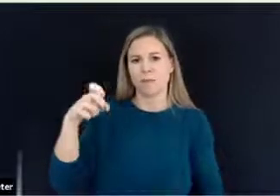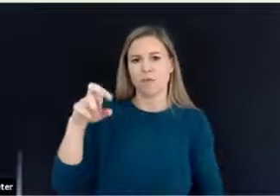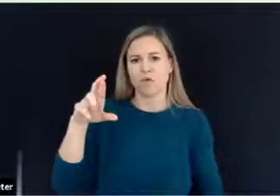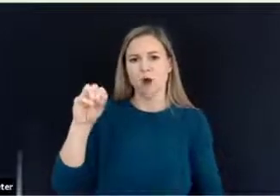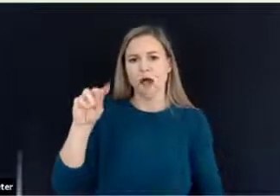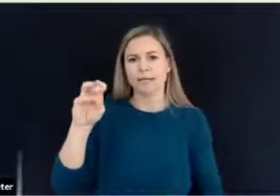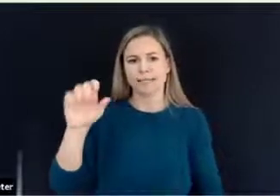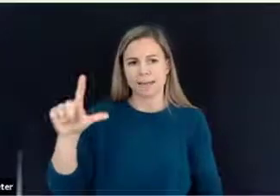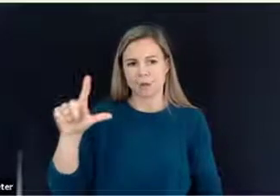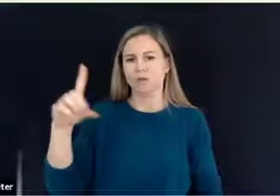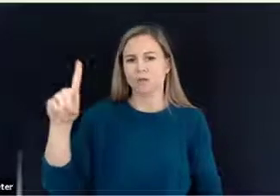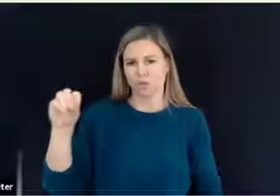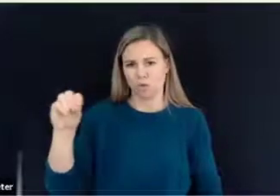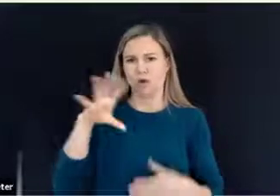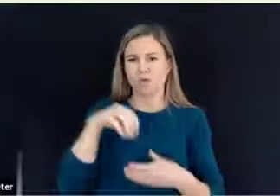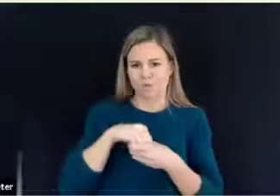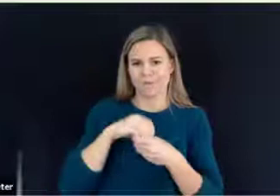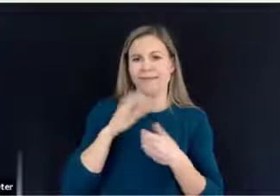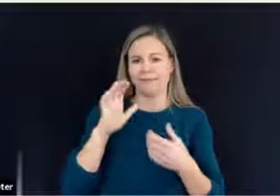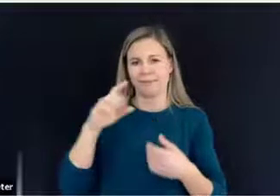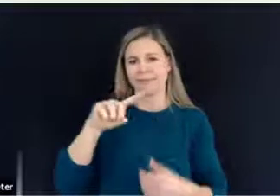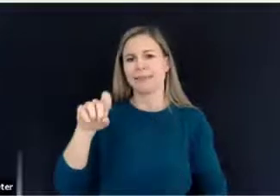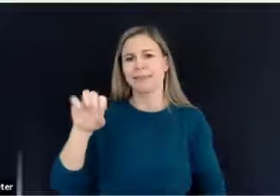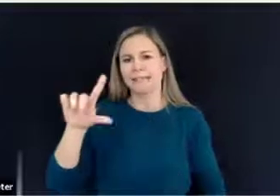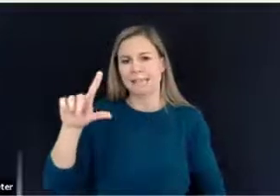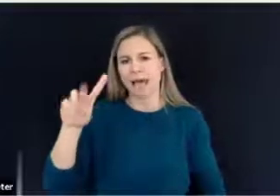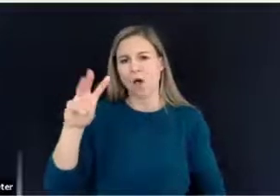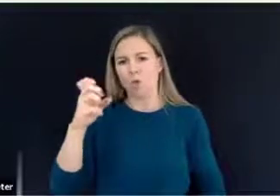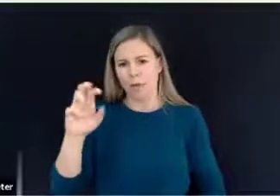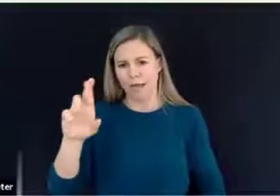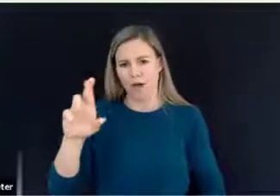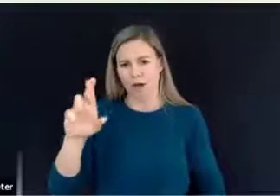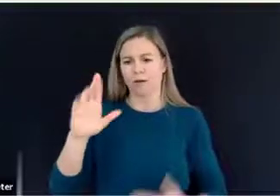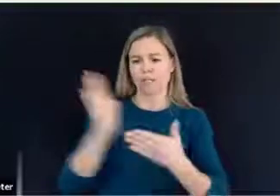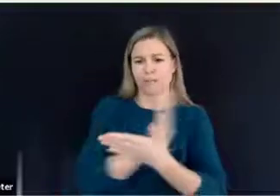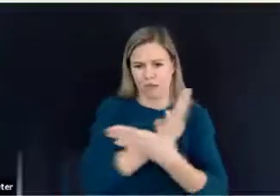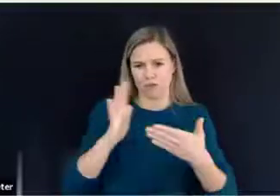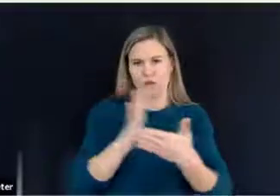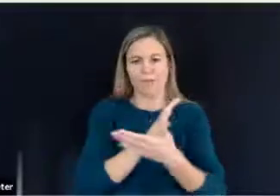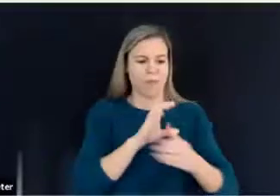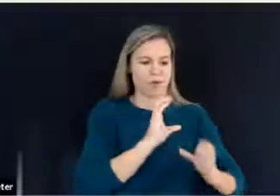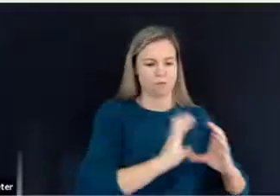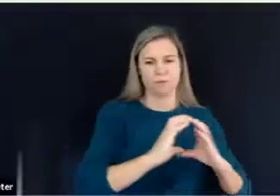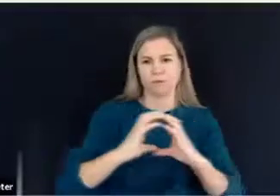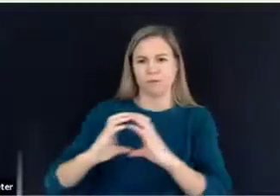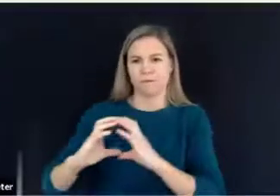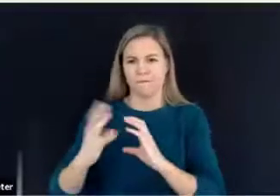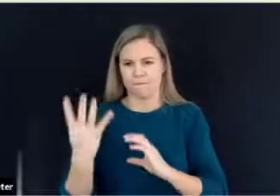and we provide support to all of those. We are part of the group